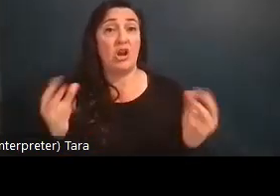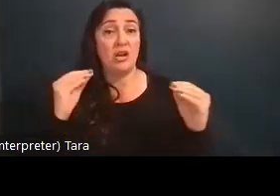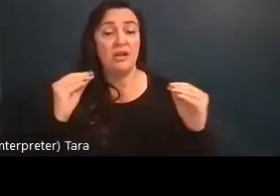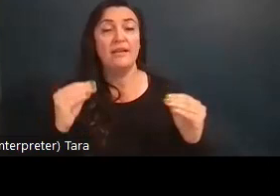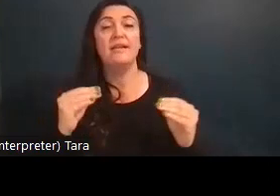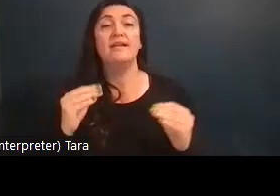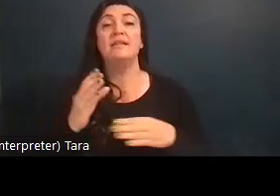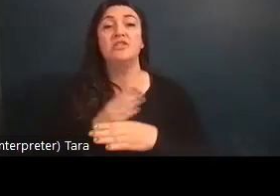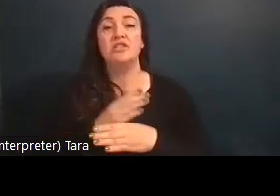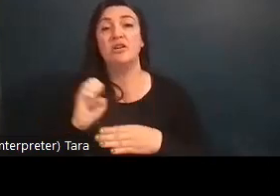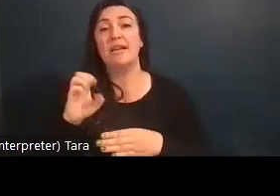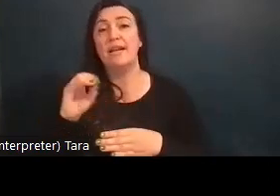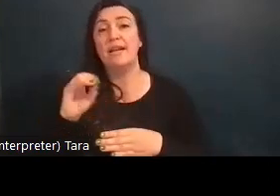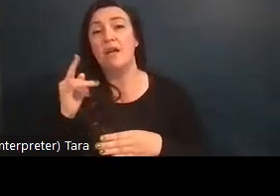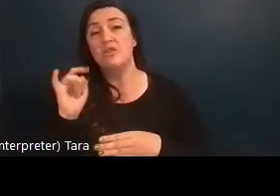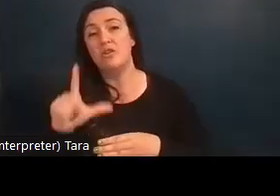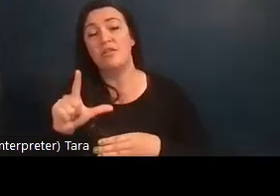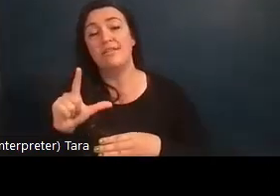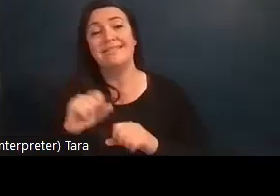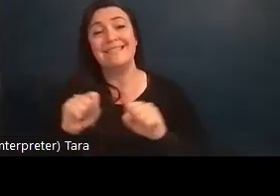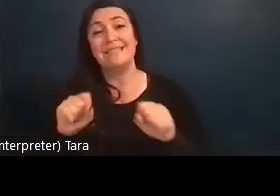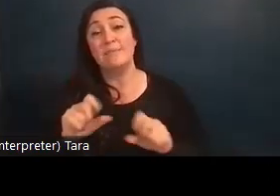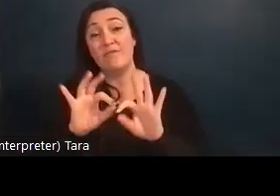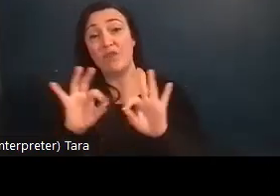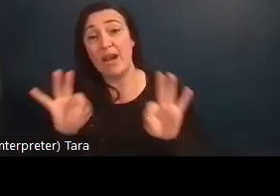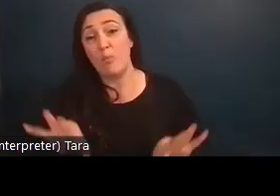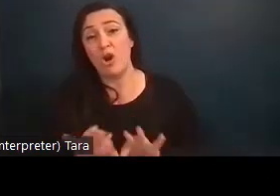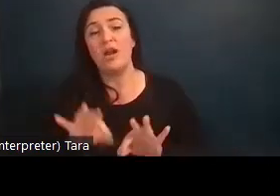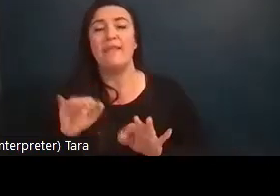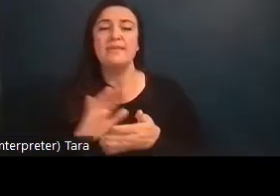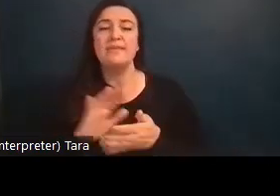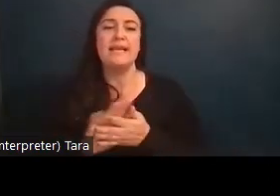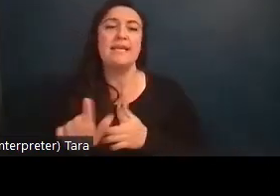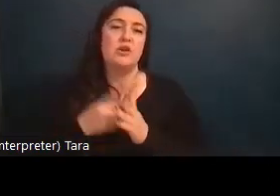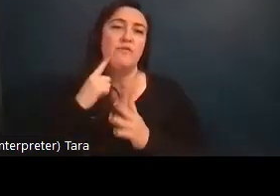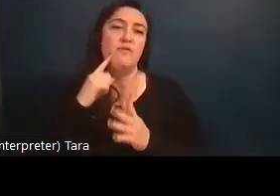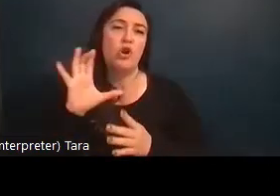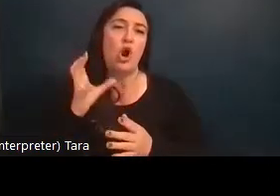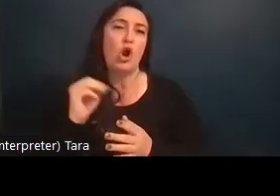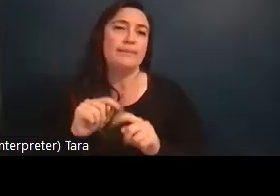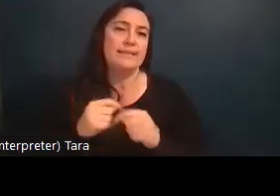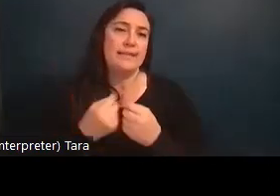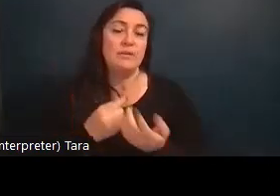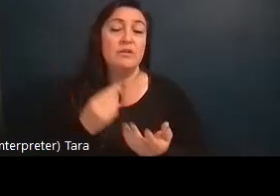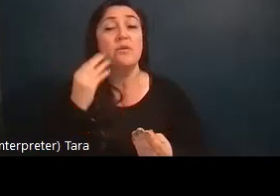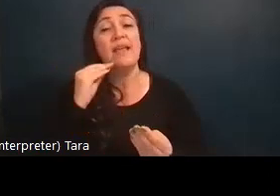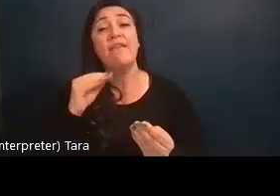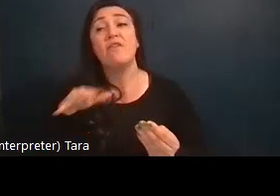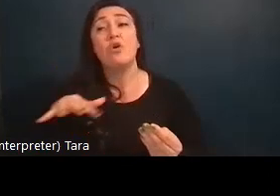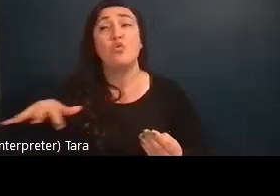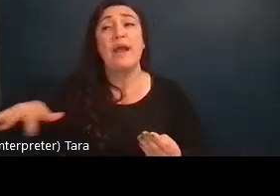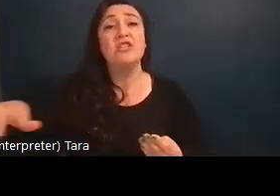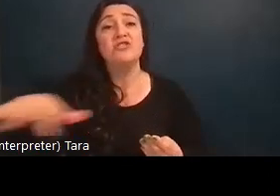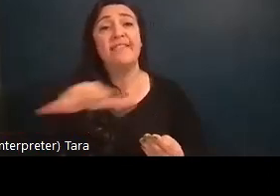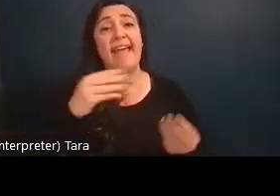a really nice start for the CARM team. So thinking of rangelands not just as an ecosystem and not